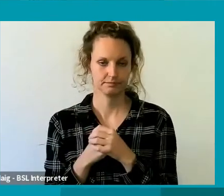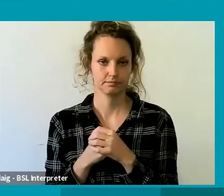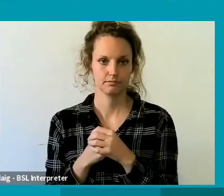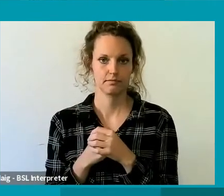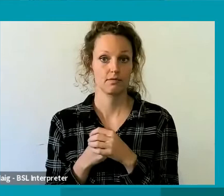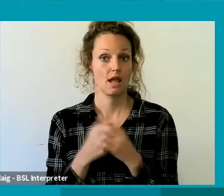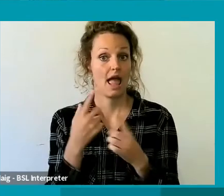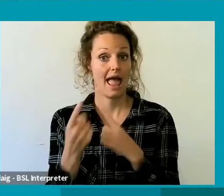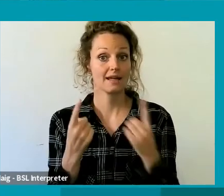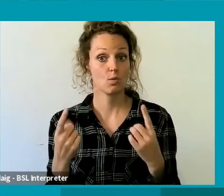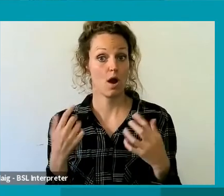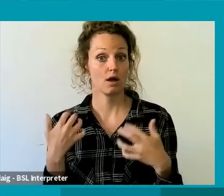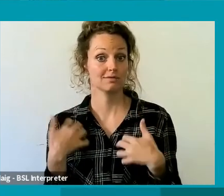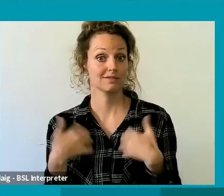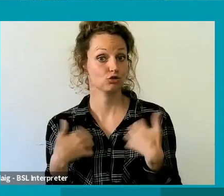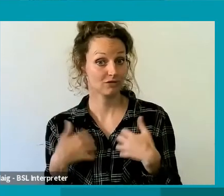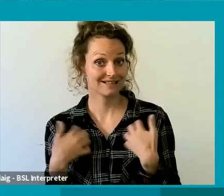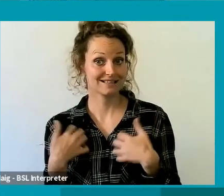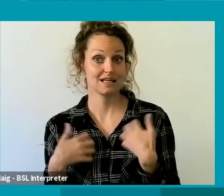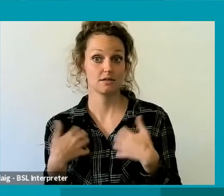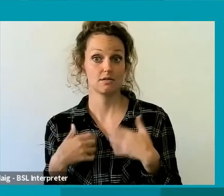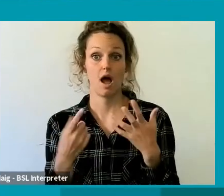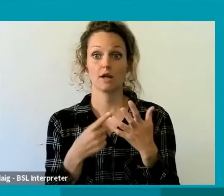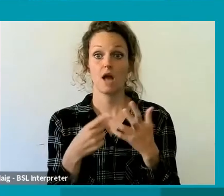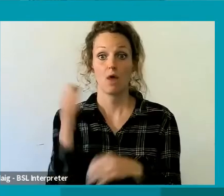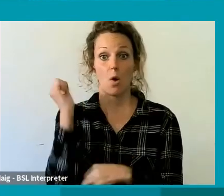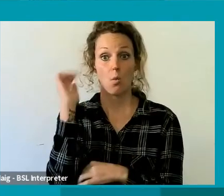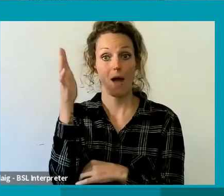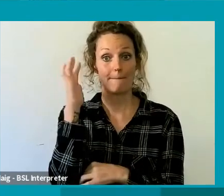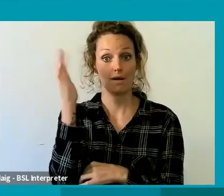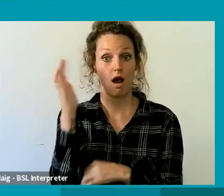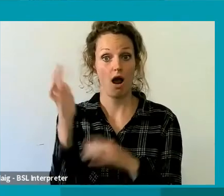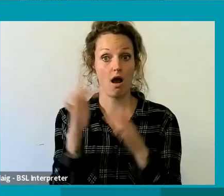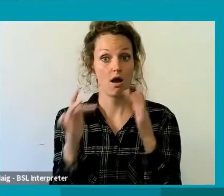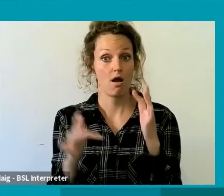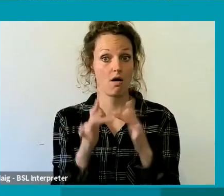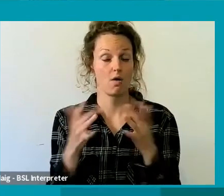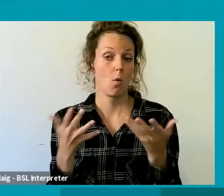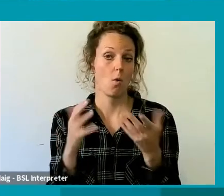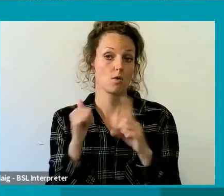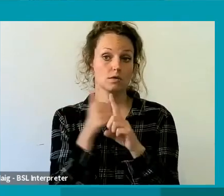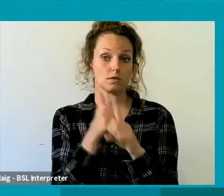webinar or support on how you would build those networks and connections,